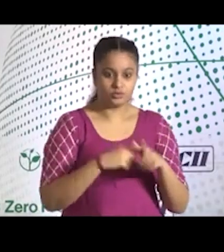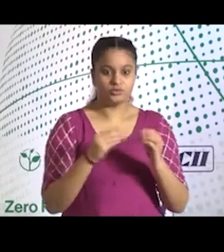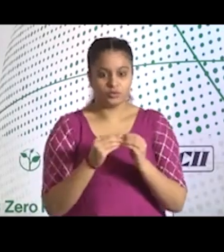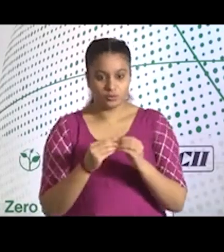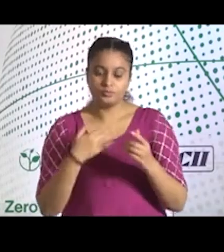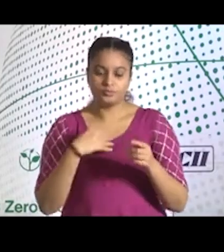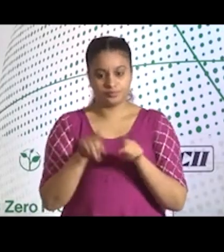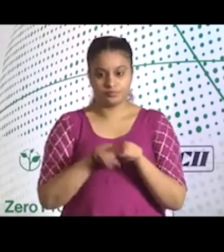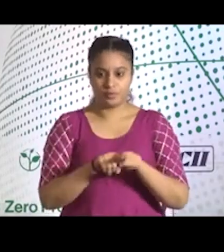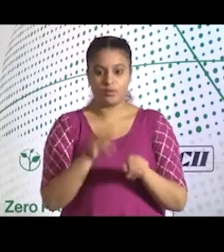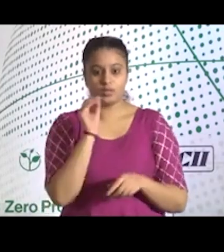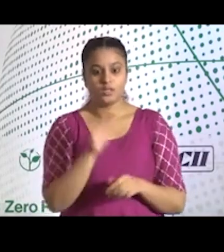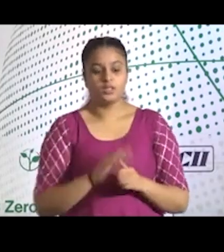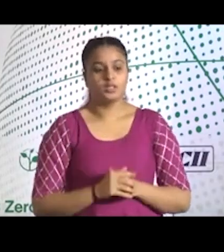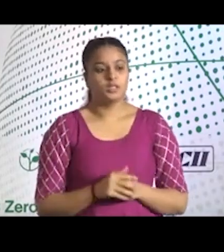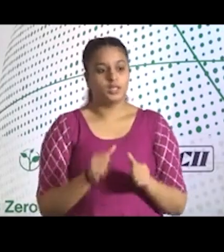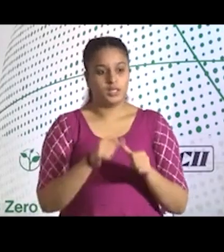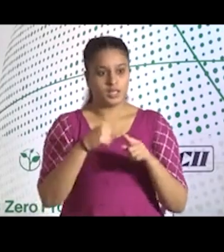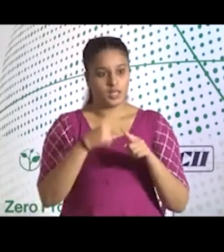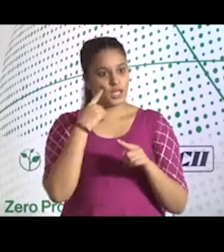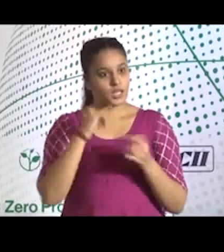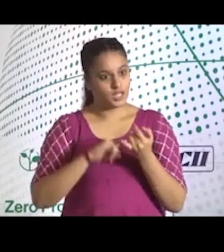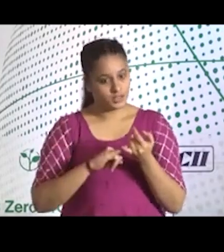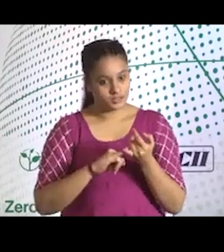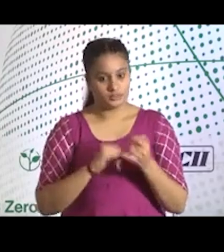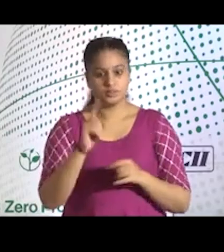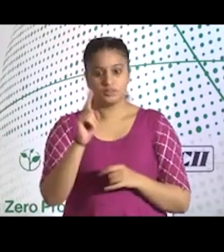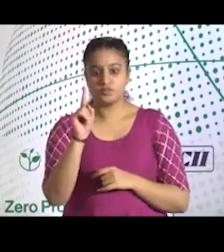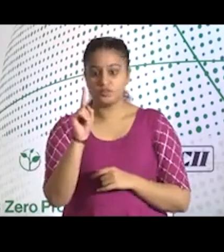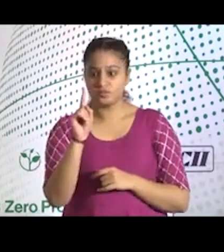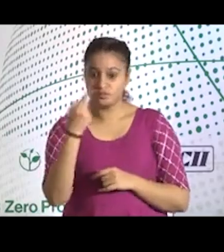At Axis, we of course I gave an example over Amazon on,